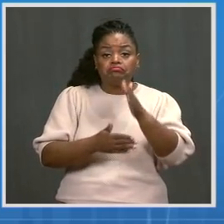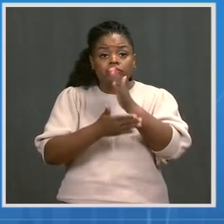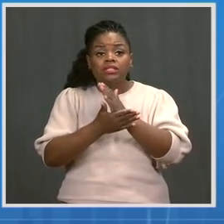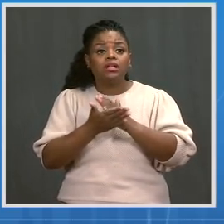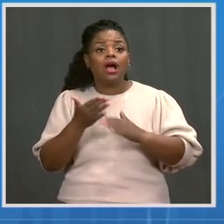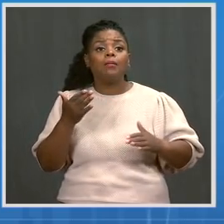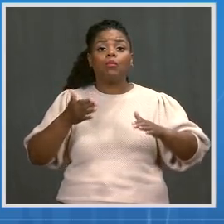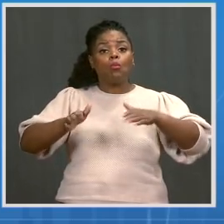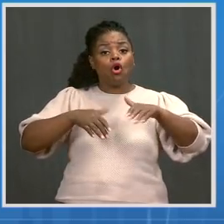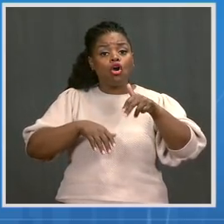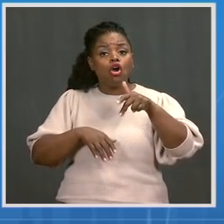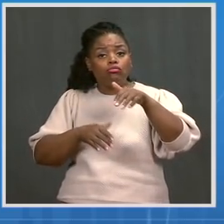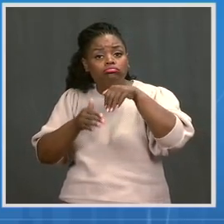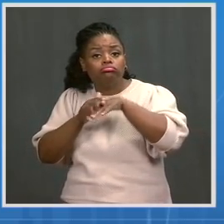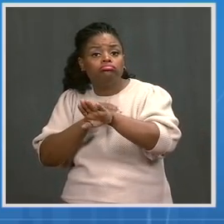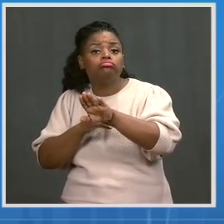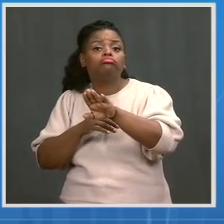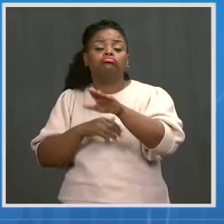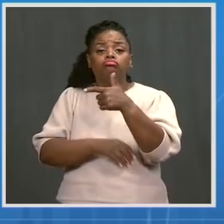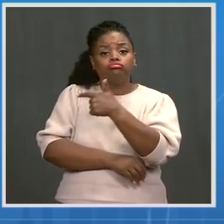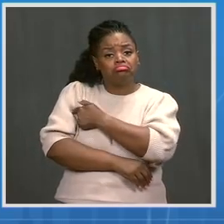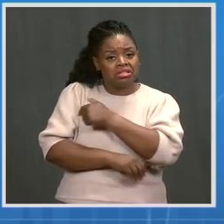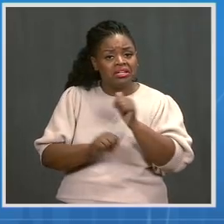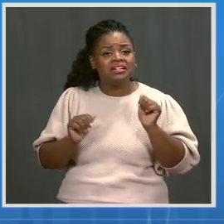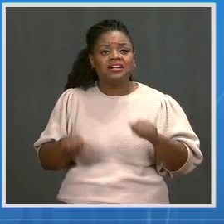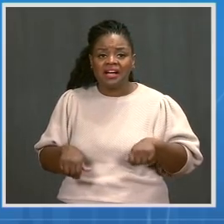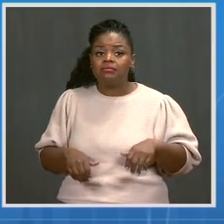and thousands are open 24 hours a day on Fridays in June.